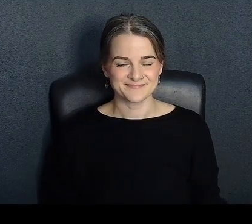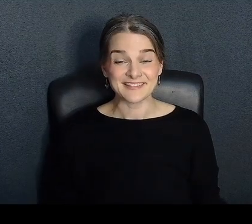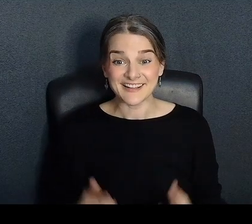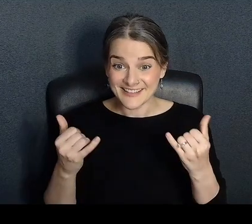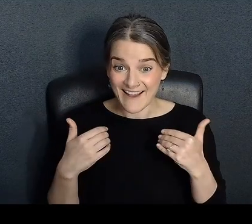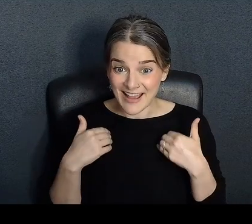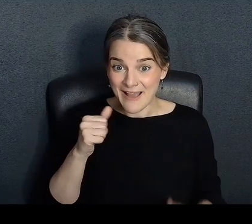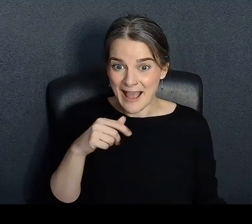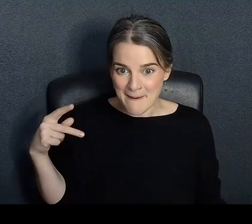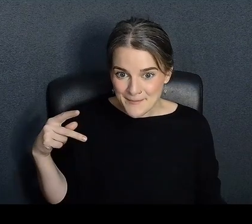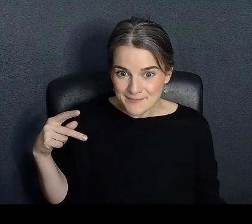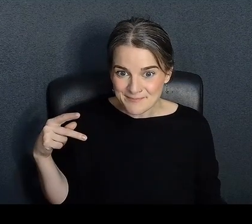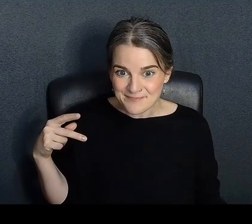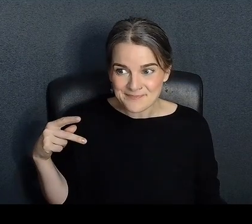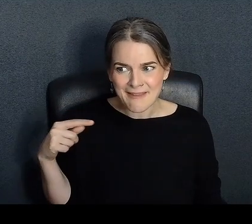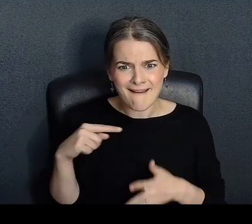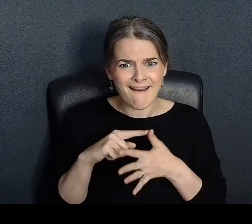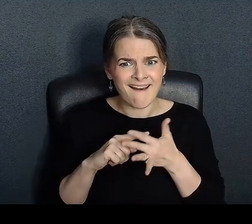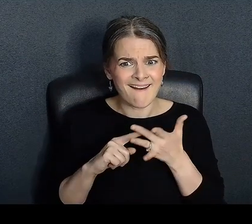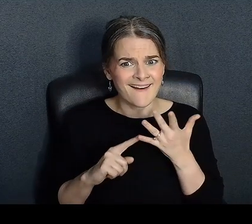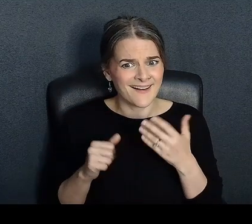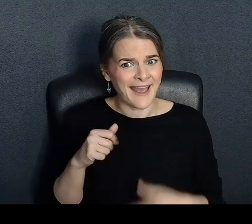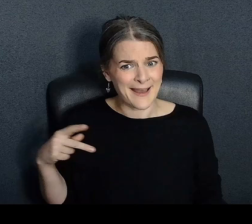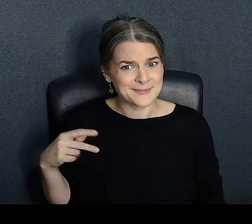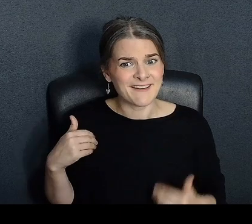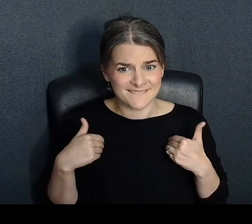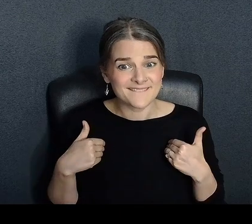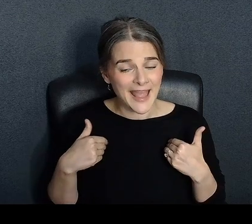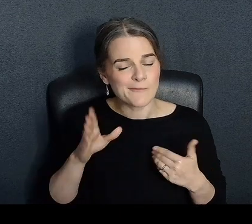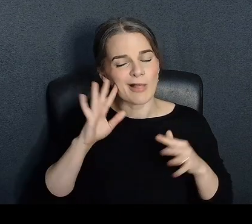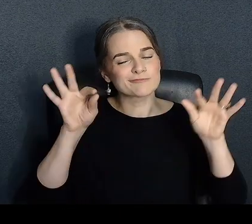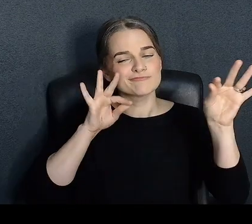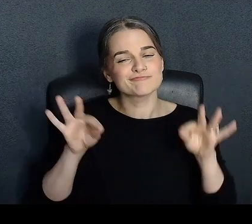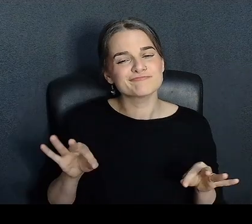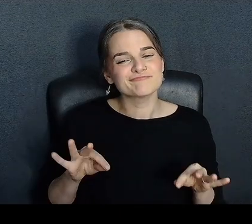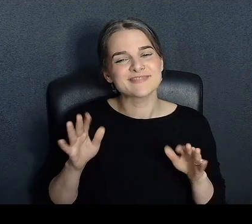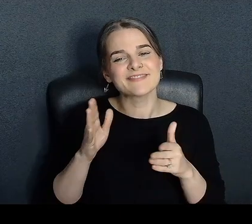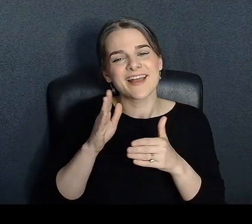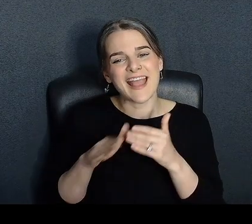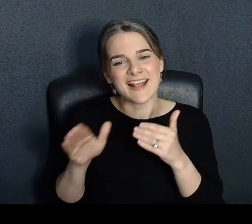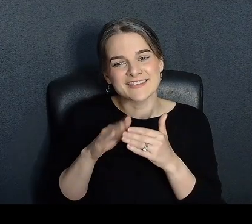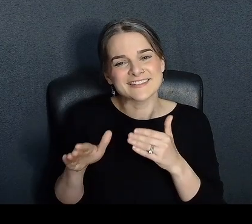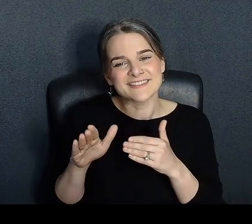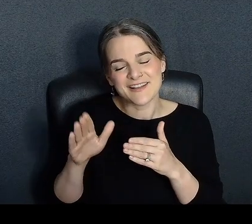So there's quite a few apps and we'll get through them at the end of the presentation.